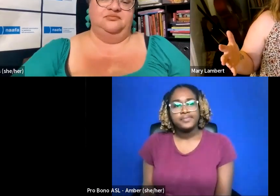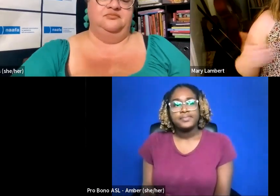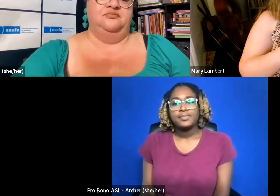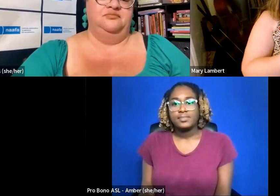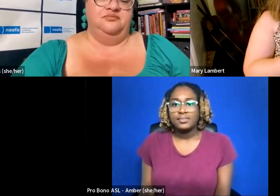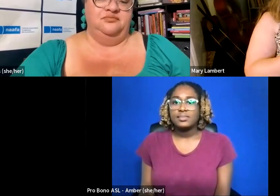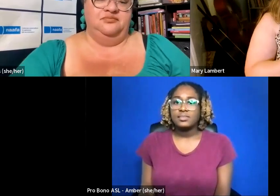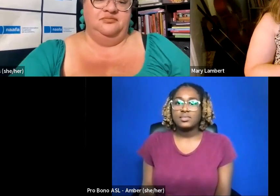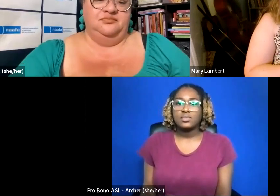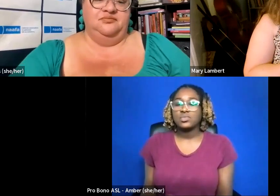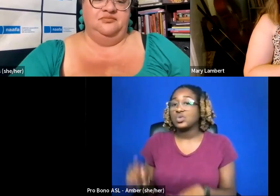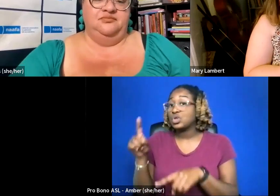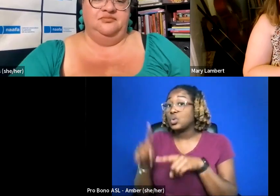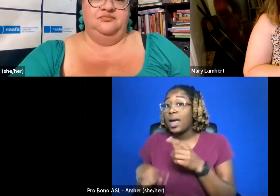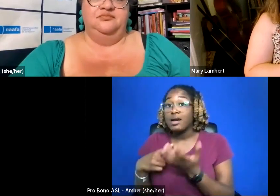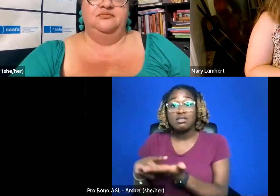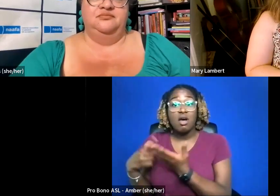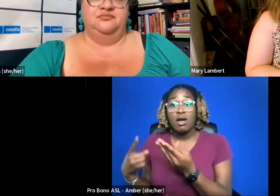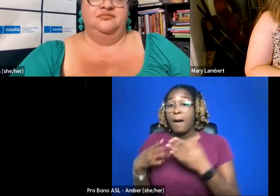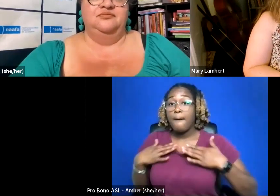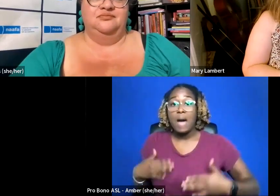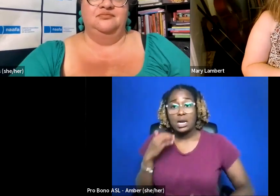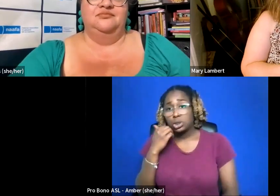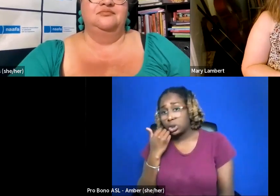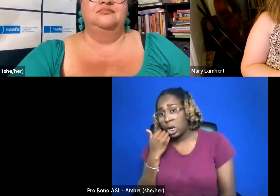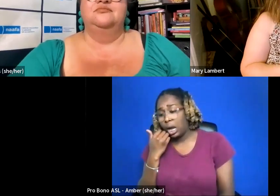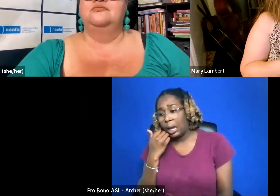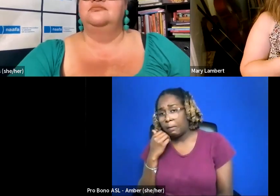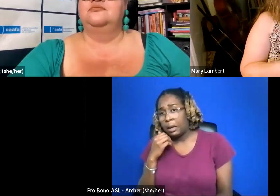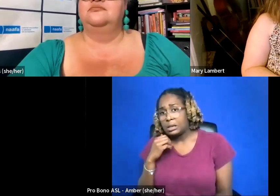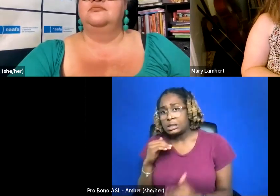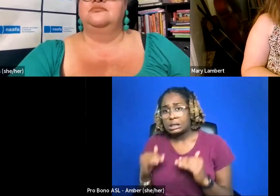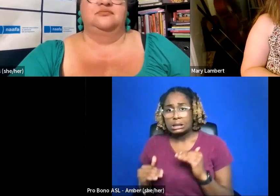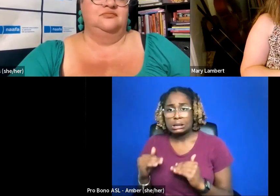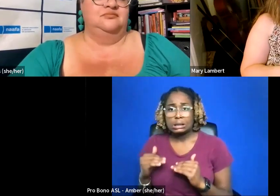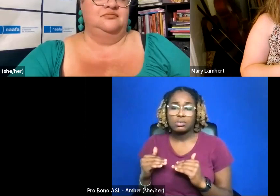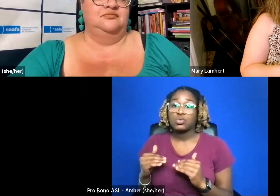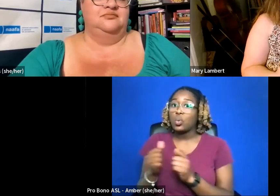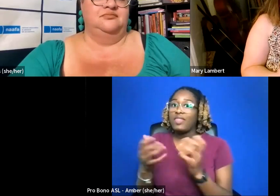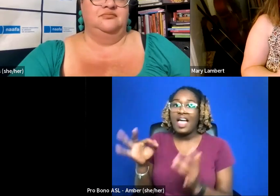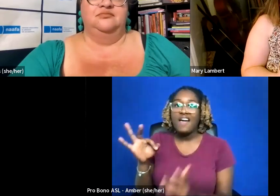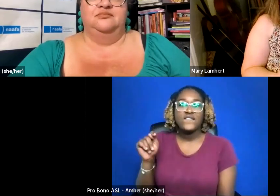you can't talk about like body shame and body insecurity without fatness and without fat bodies